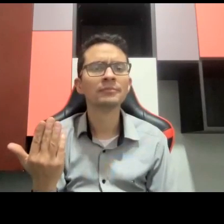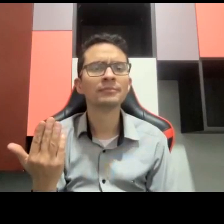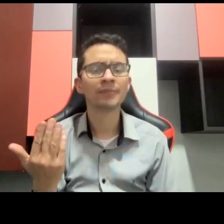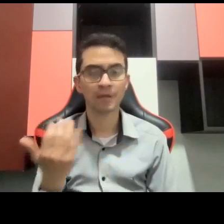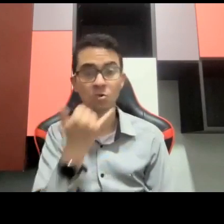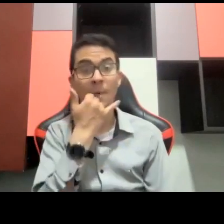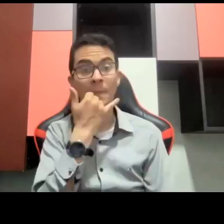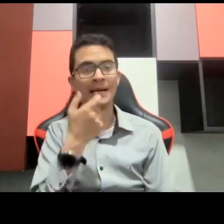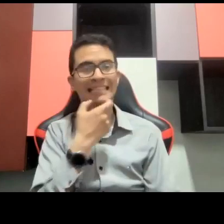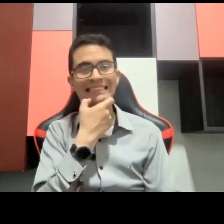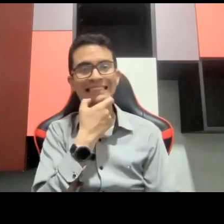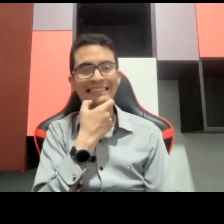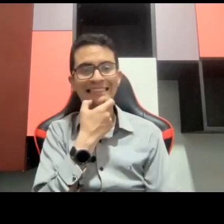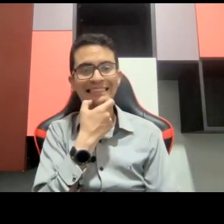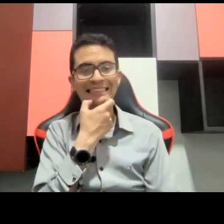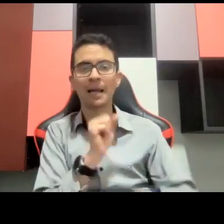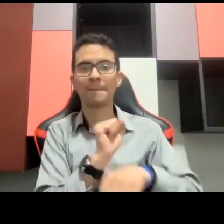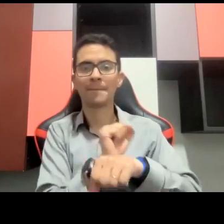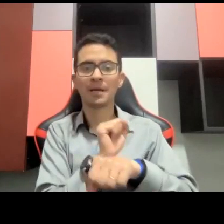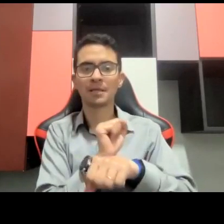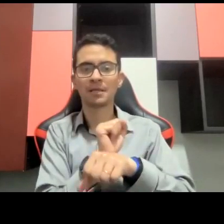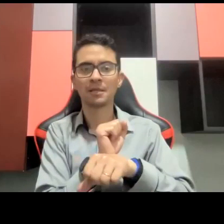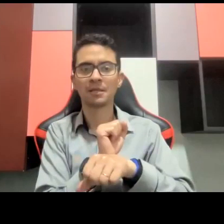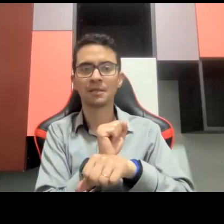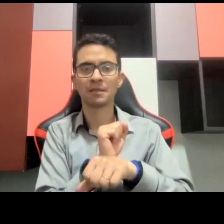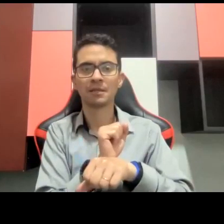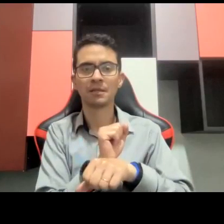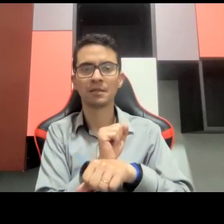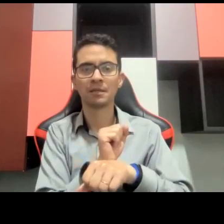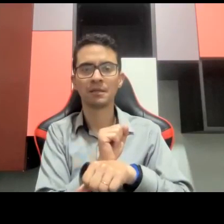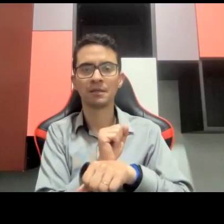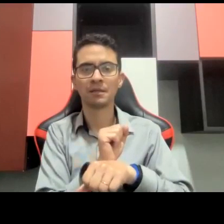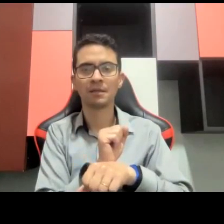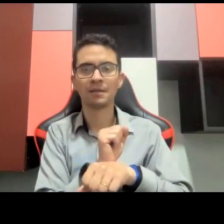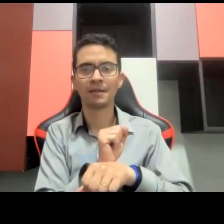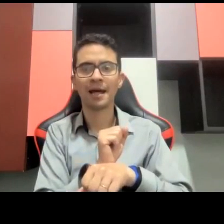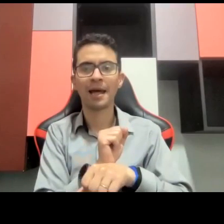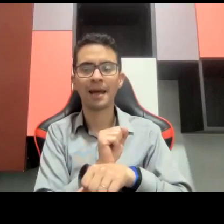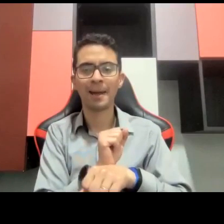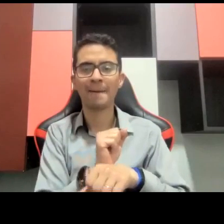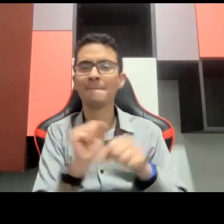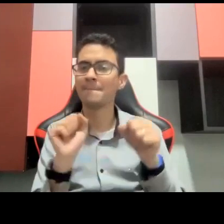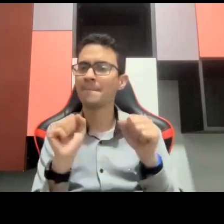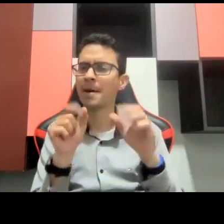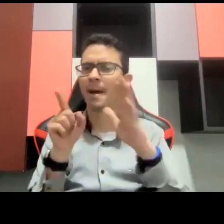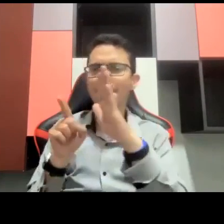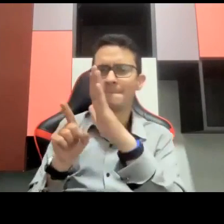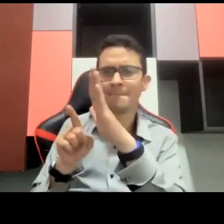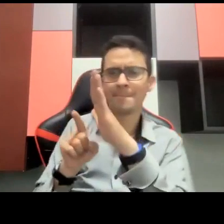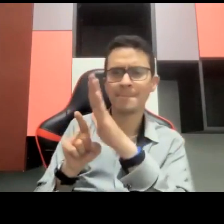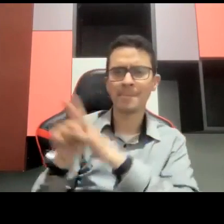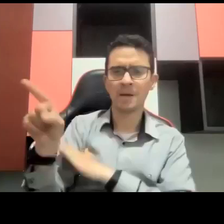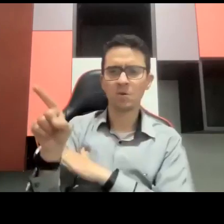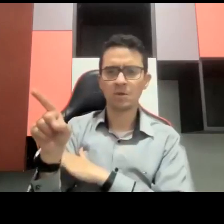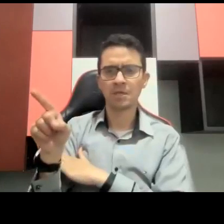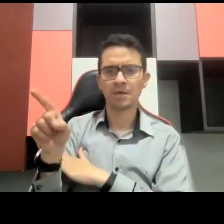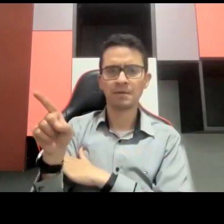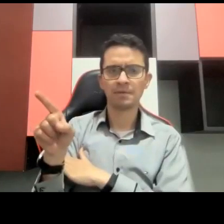since, since we had this break. I forgot to ask. I'm sorry. . Would you like a sickle cell would you would you like